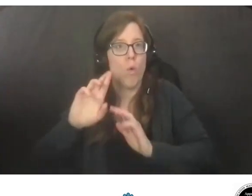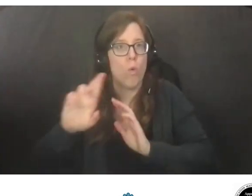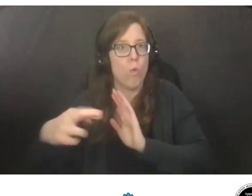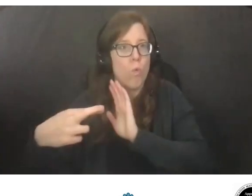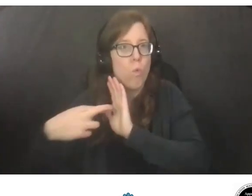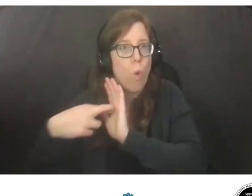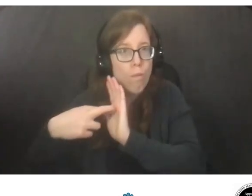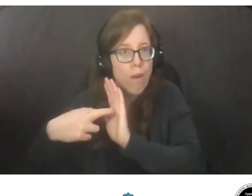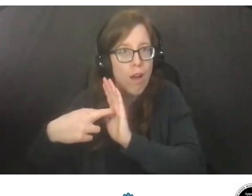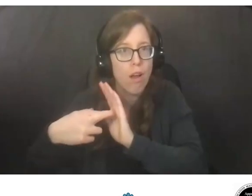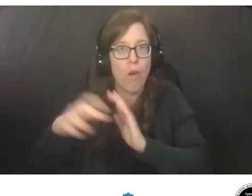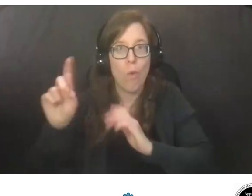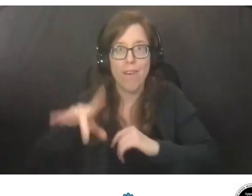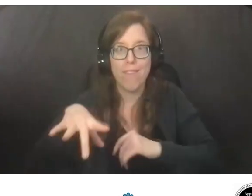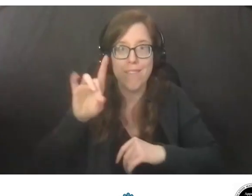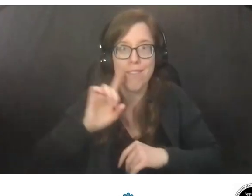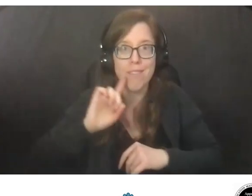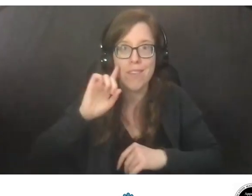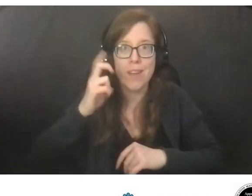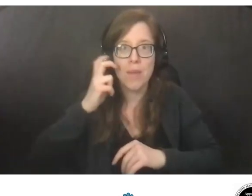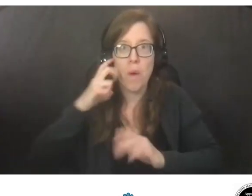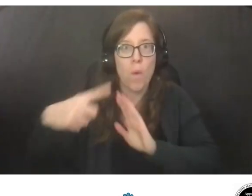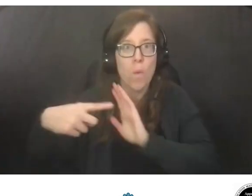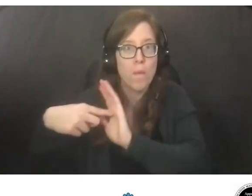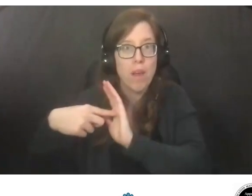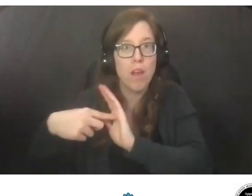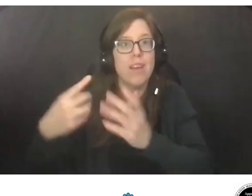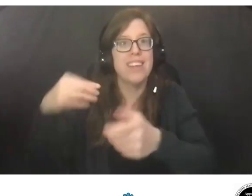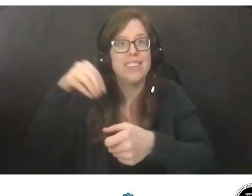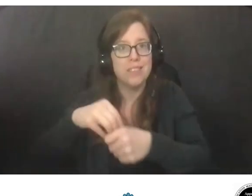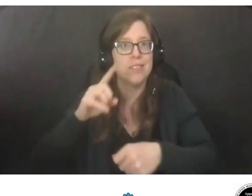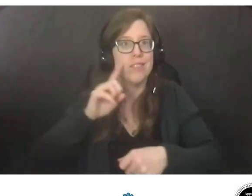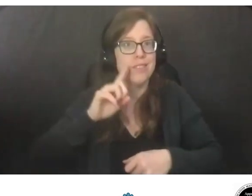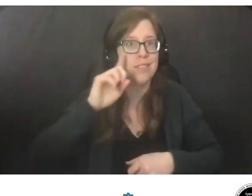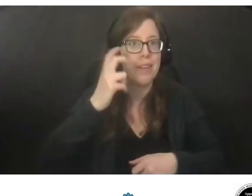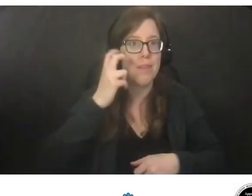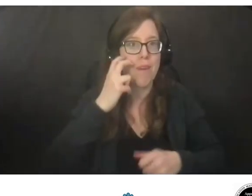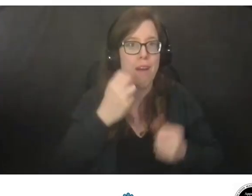And where you find those deafblind role models is in deafblind advocacy groups